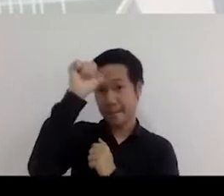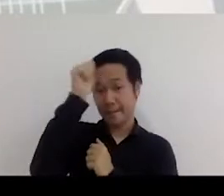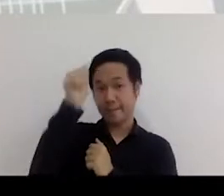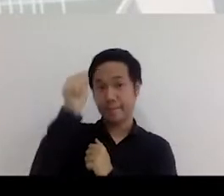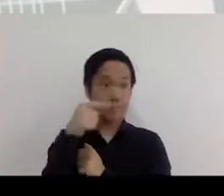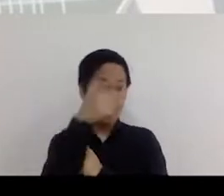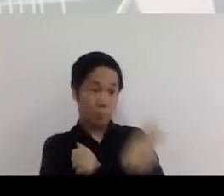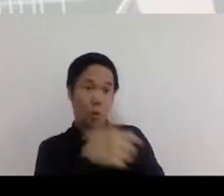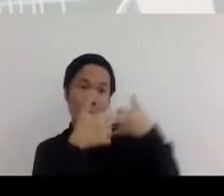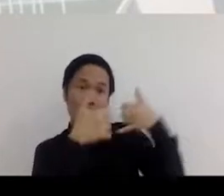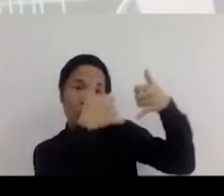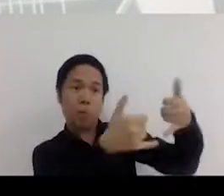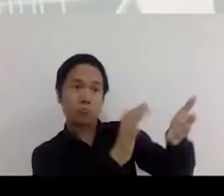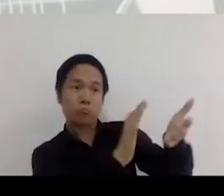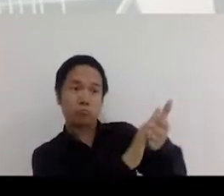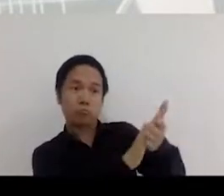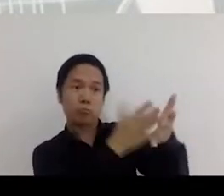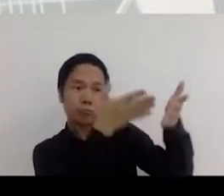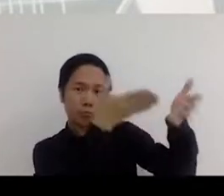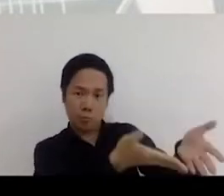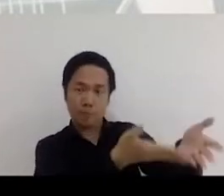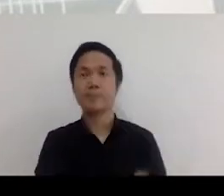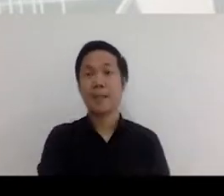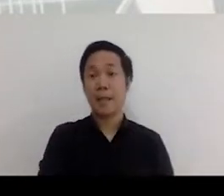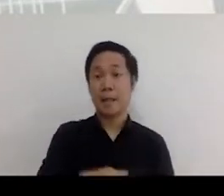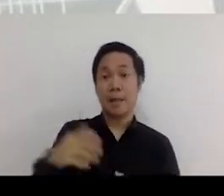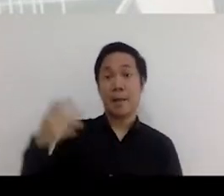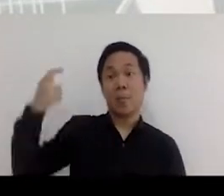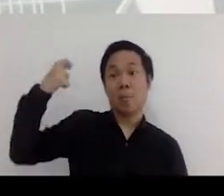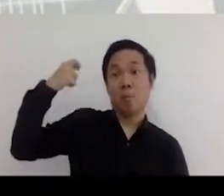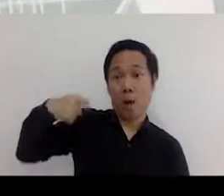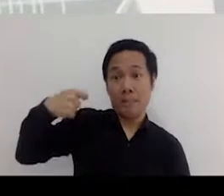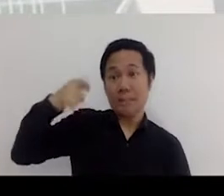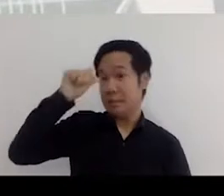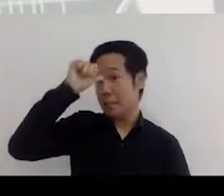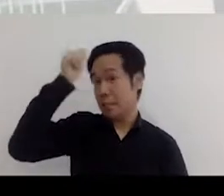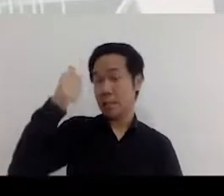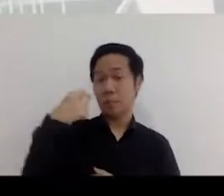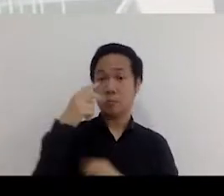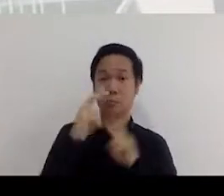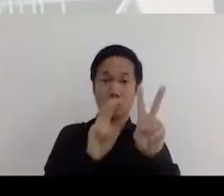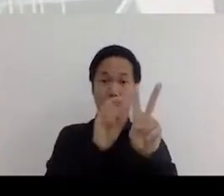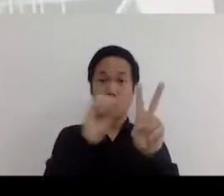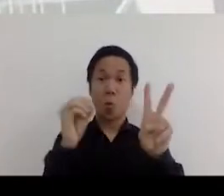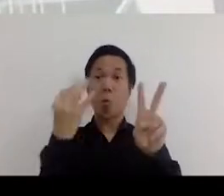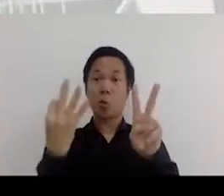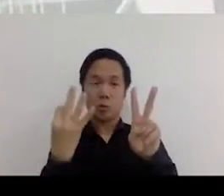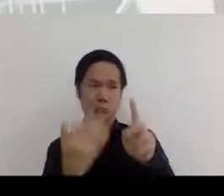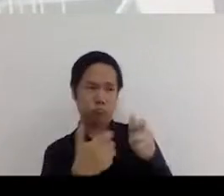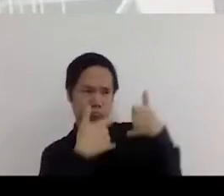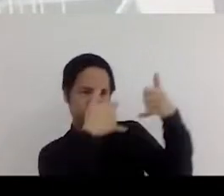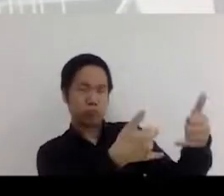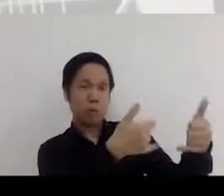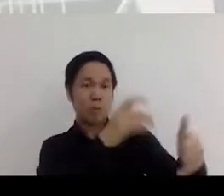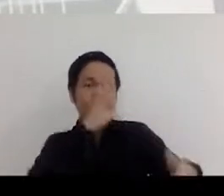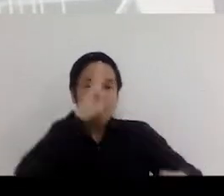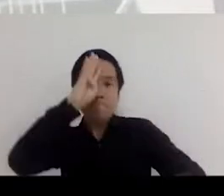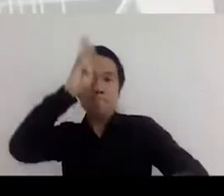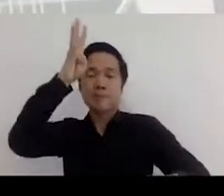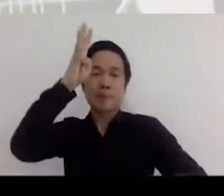as well as the Best innovative Policy Award by the United Nations in 2016.